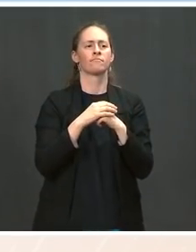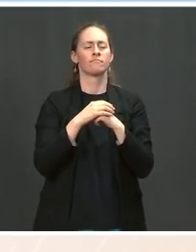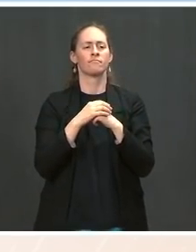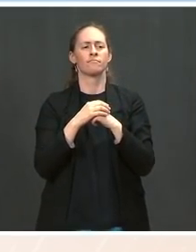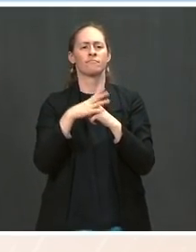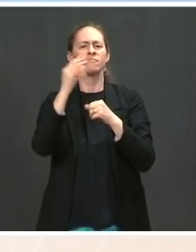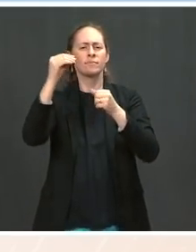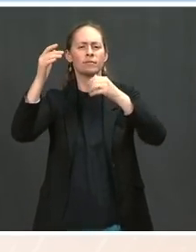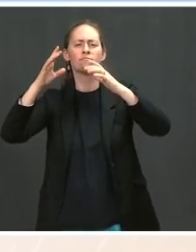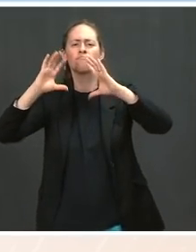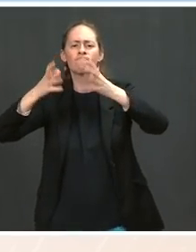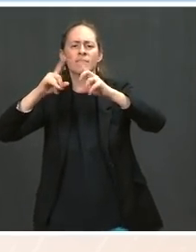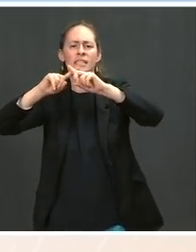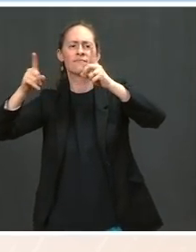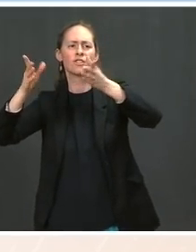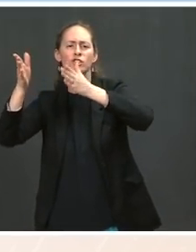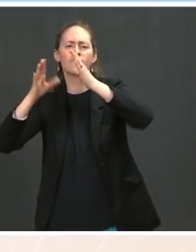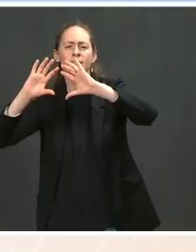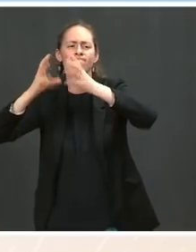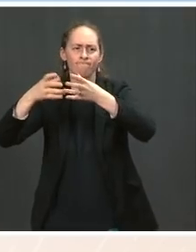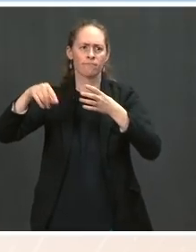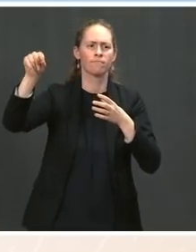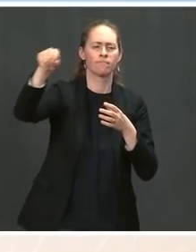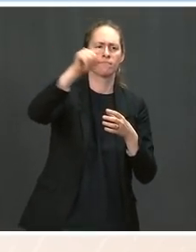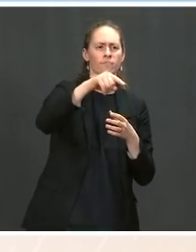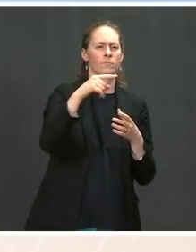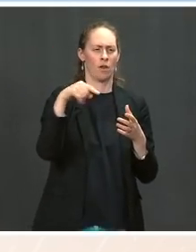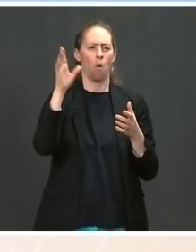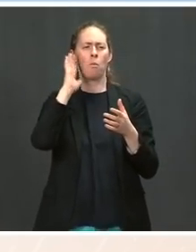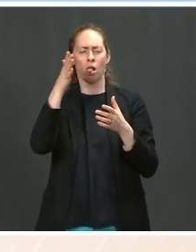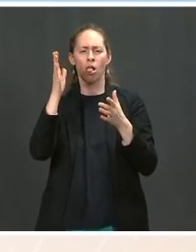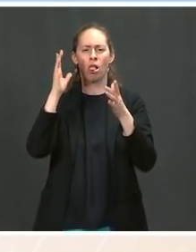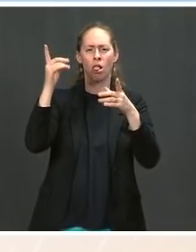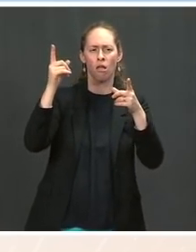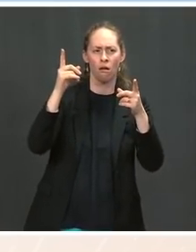to determine what the right path forward is with the Northern Triangle. She leads a number of those conversations;